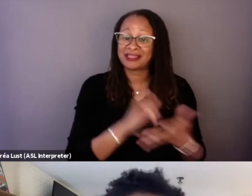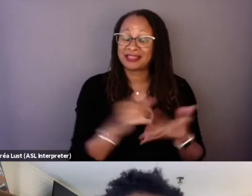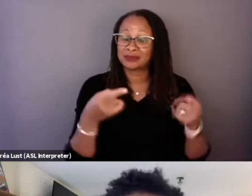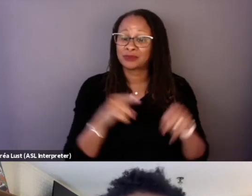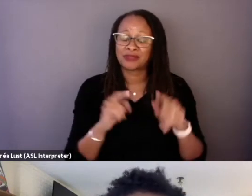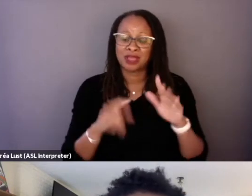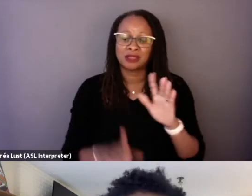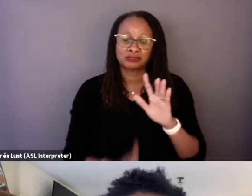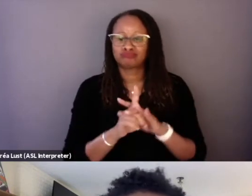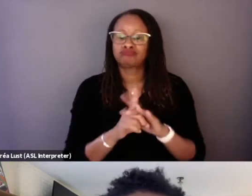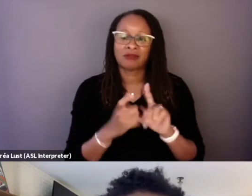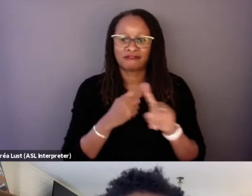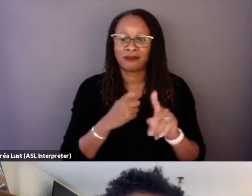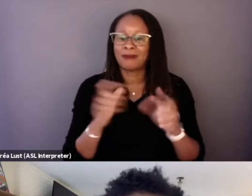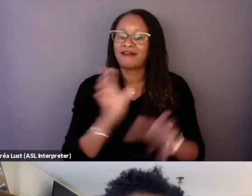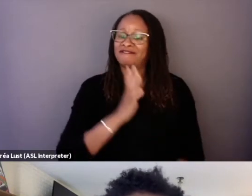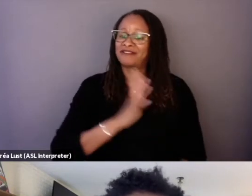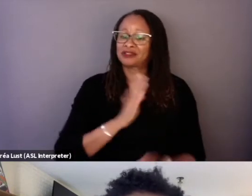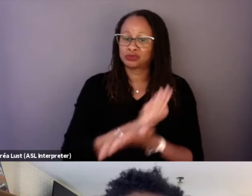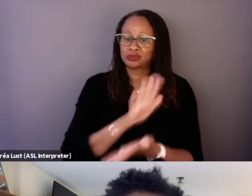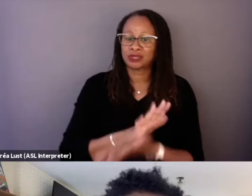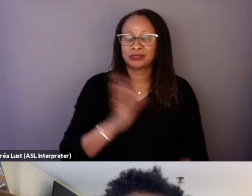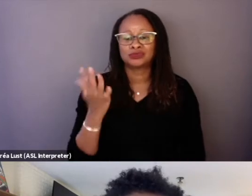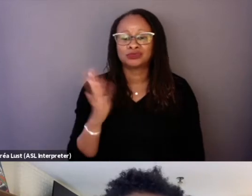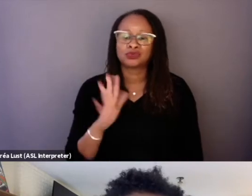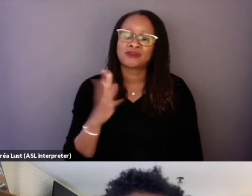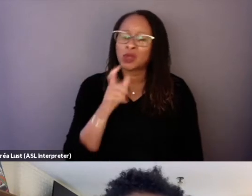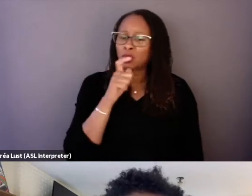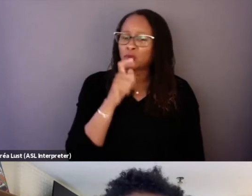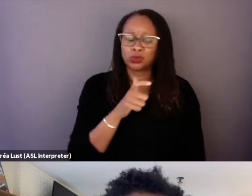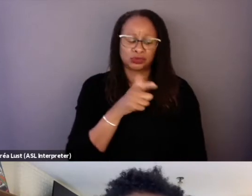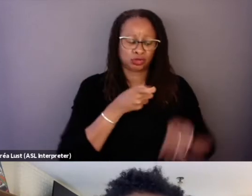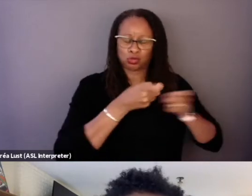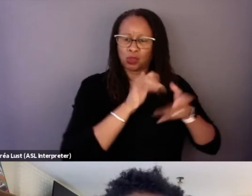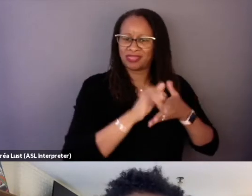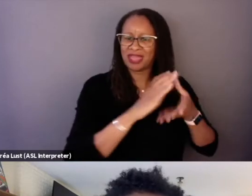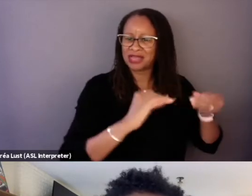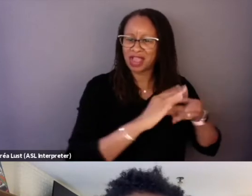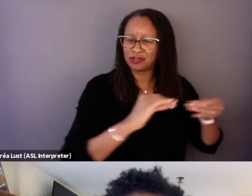official documents and the sort of who is the purveyor of that. So, I think maybe objectivity